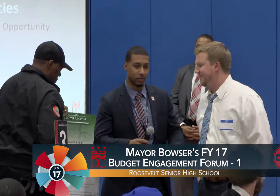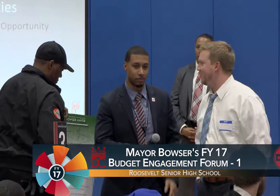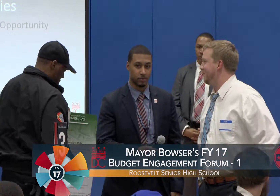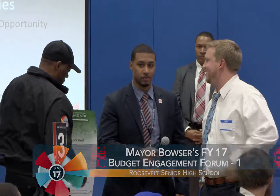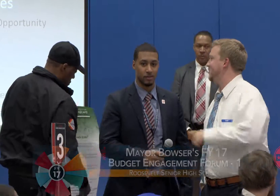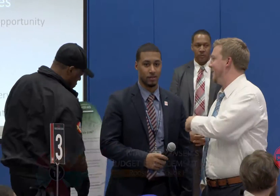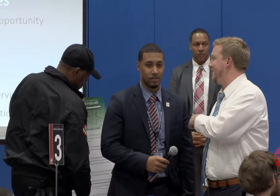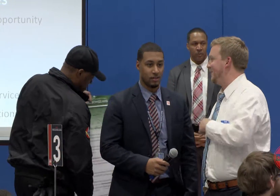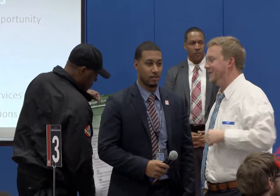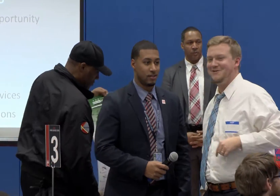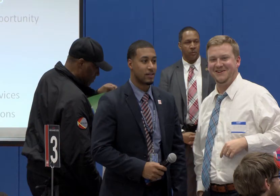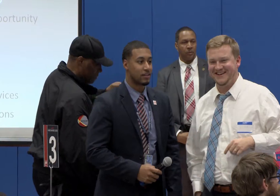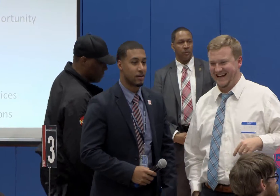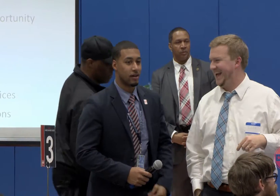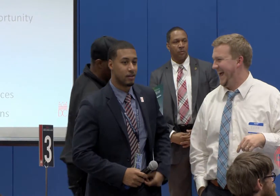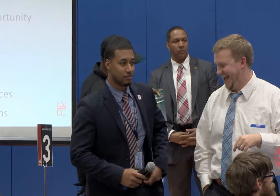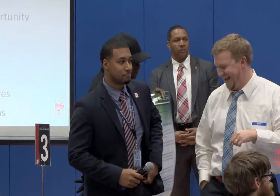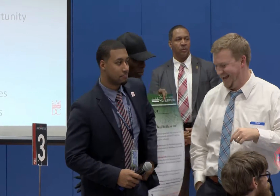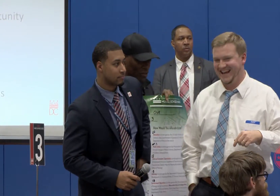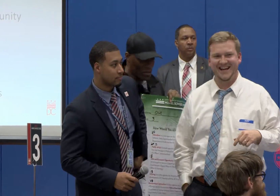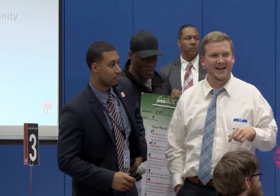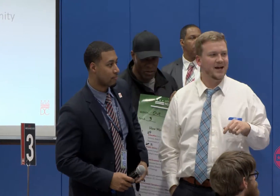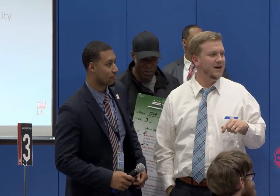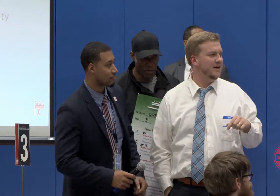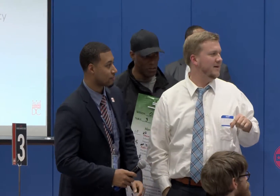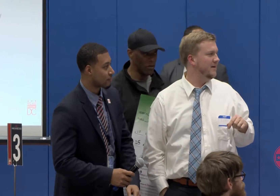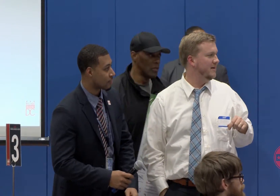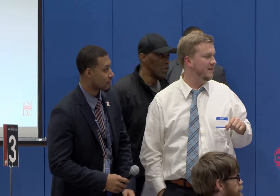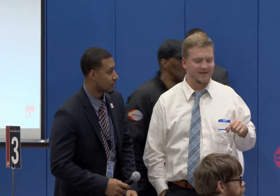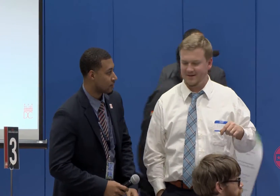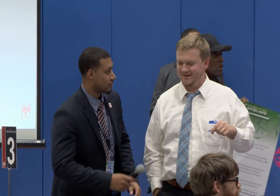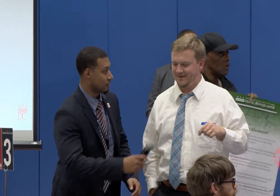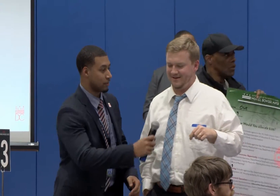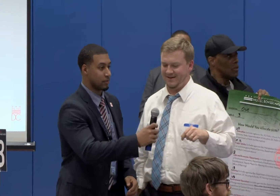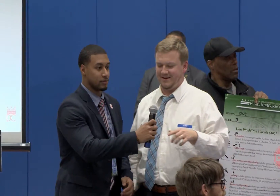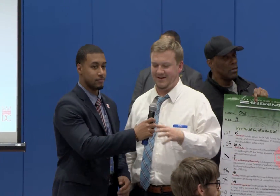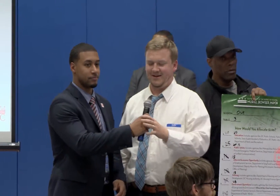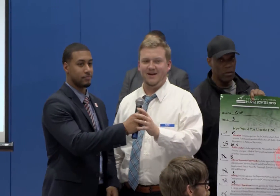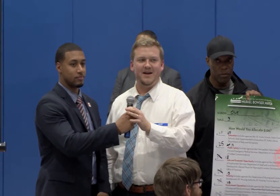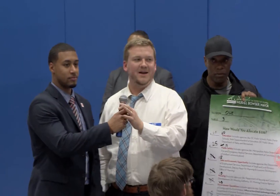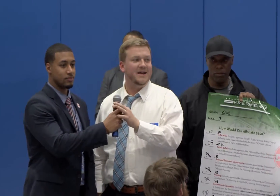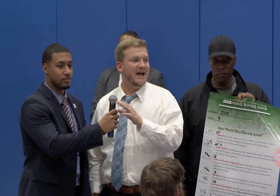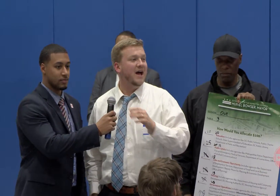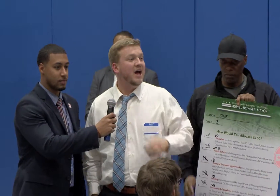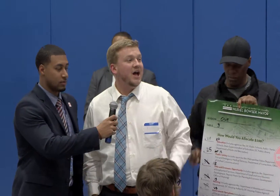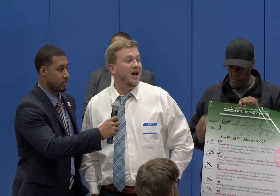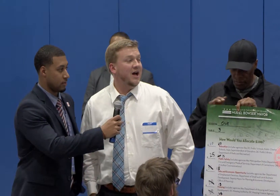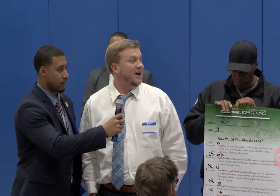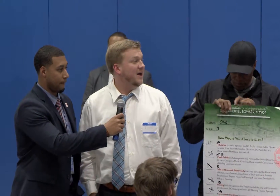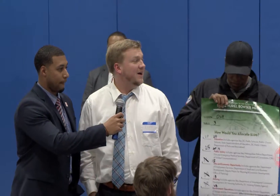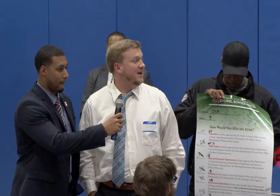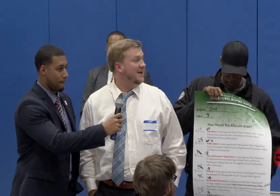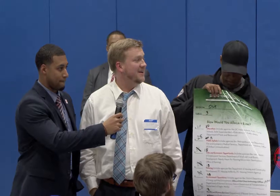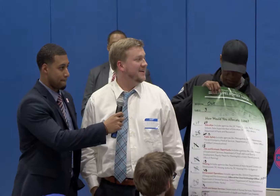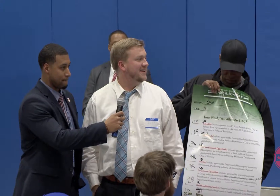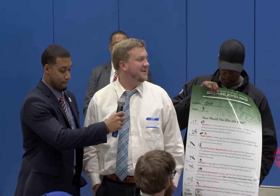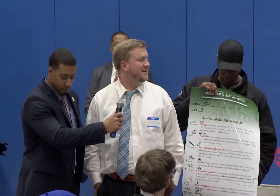DID ANYBODY AT TABLE 3 CHANGE THEIR MIND? DID THEY COME IN PROMOTING ONE AREA AND THEN GOT CONVINCED TO